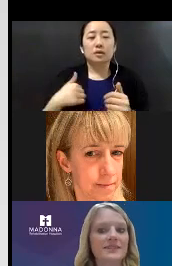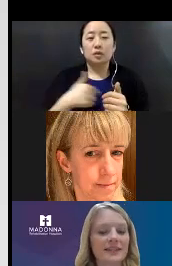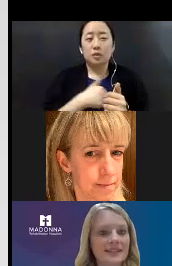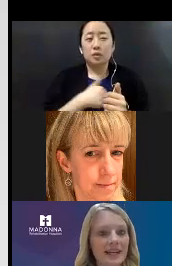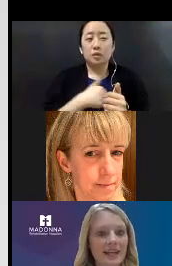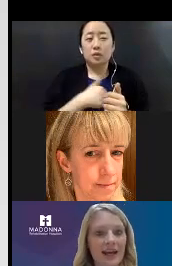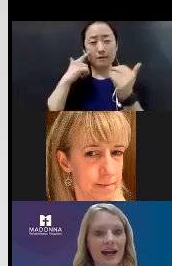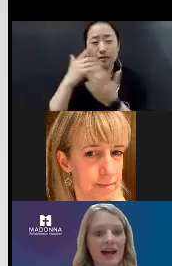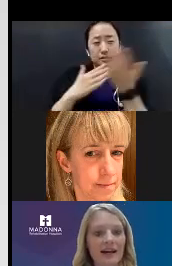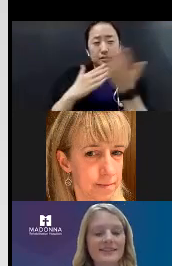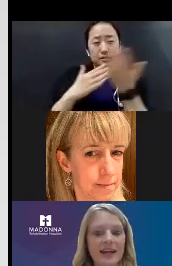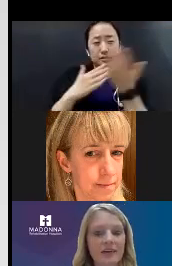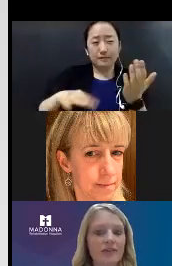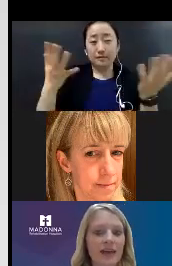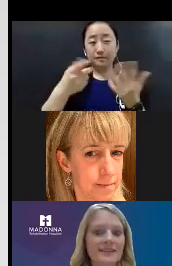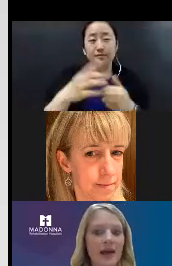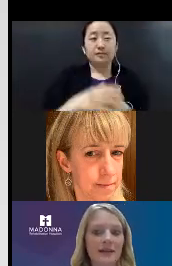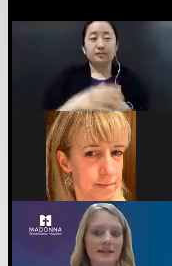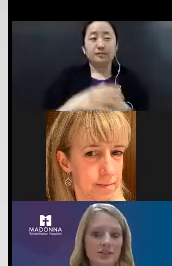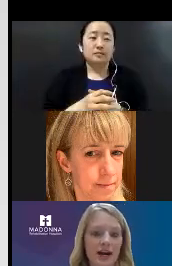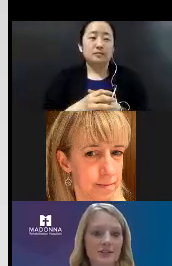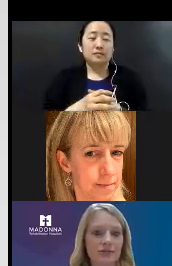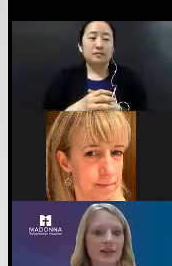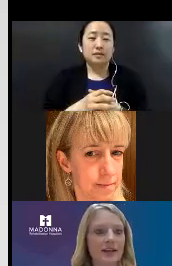FACILITATING SAFE AND TIMELY DISCHARGE.